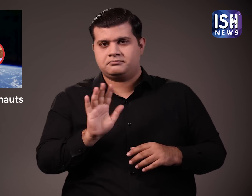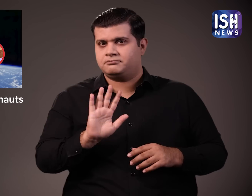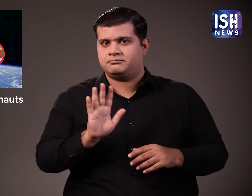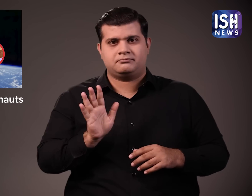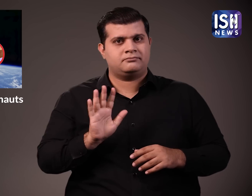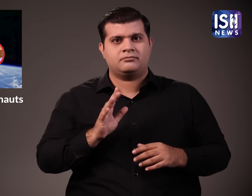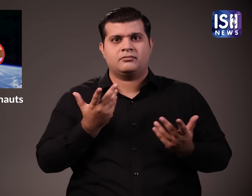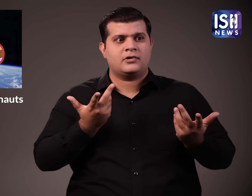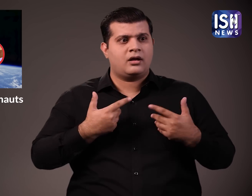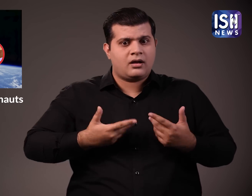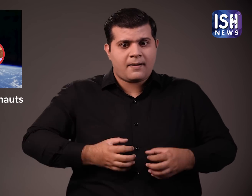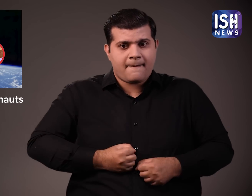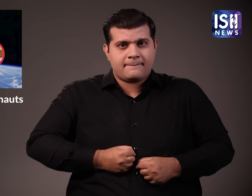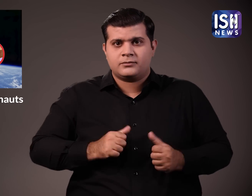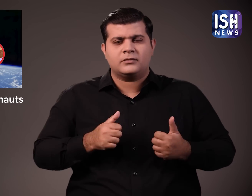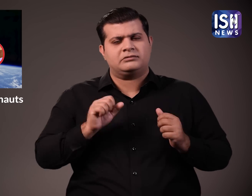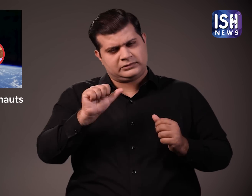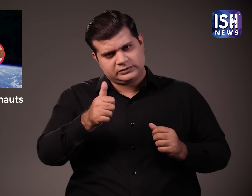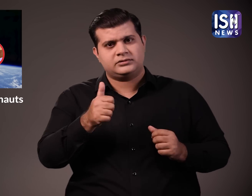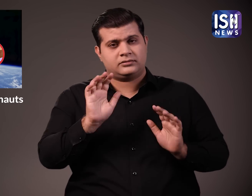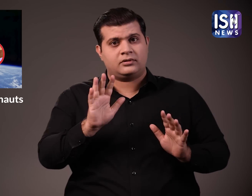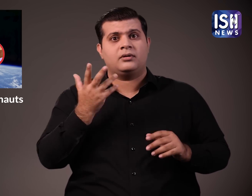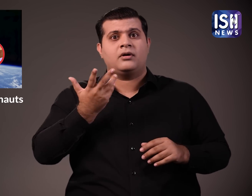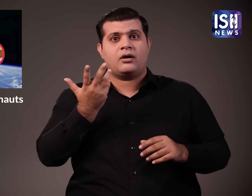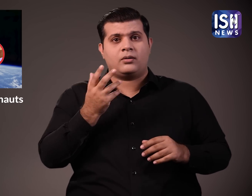No. So should we hold it in? Yes, we can. How?